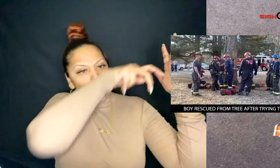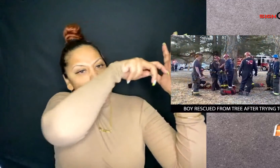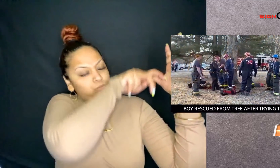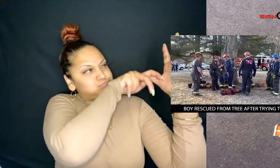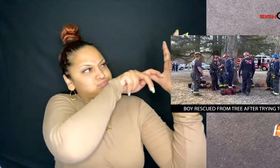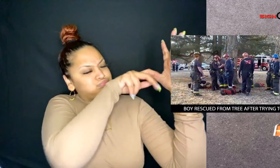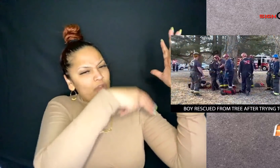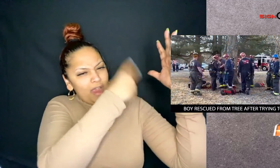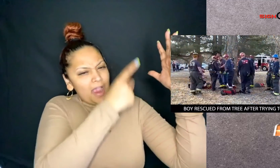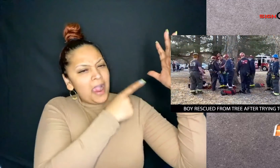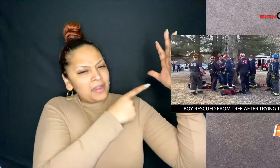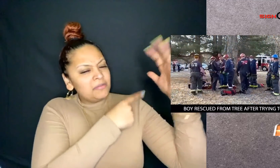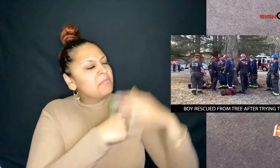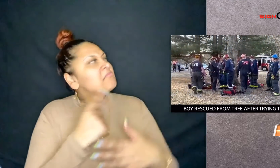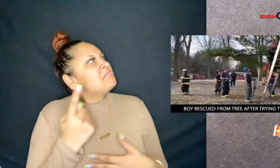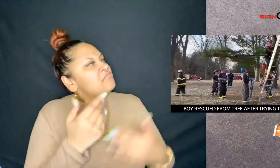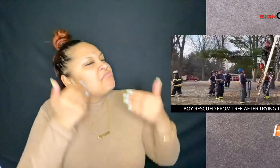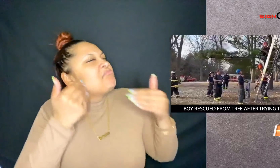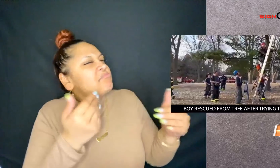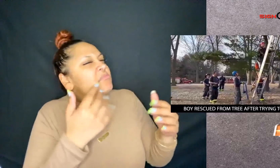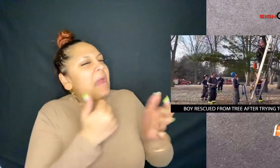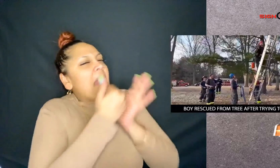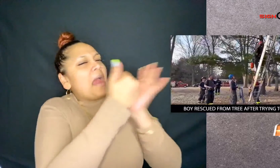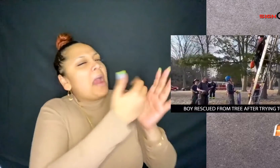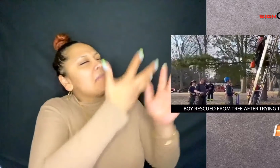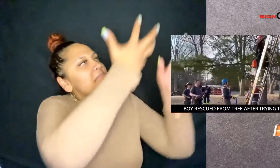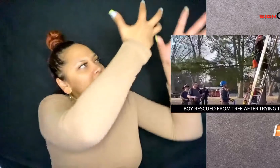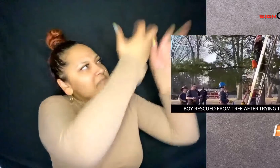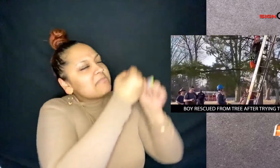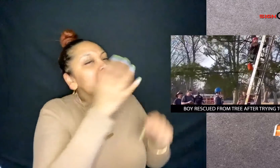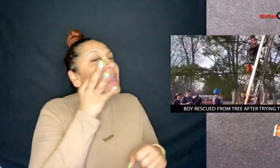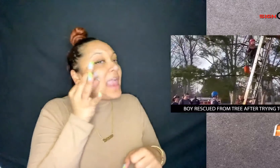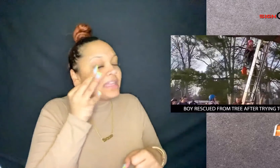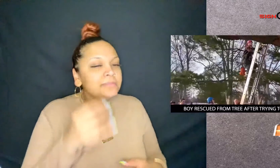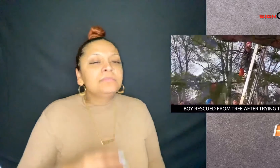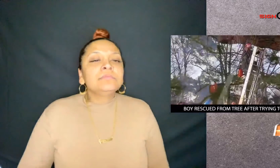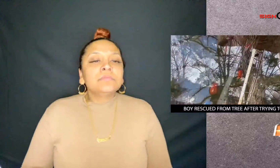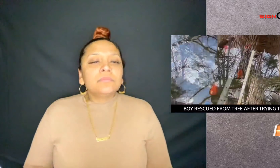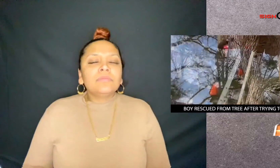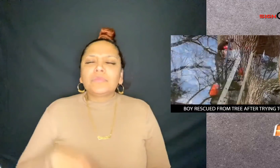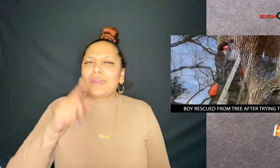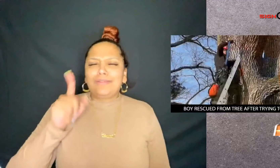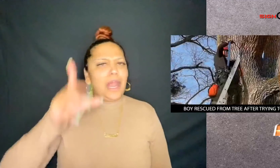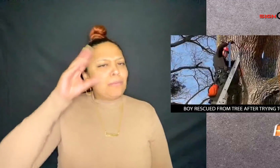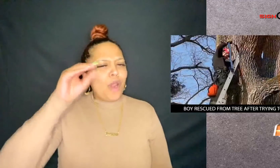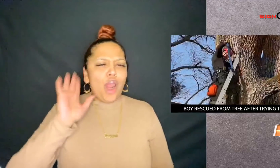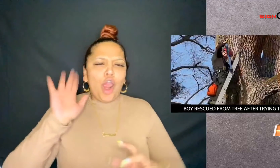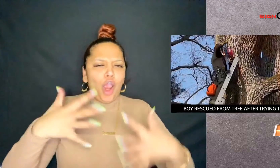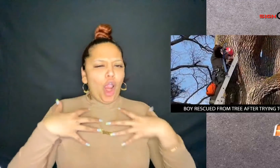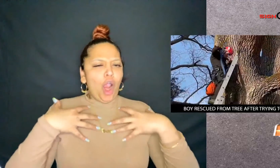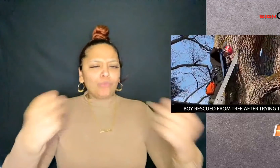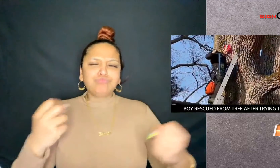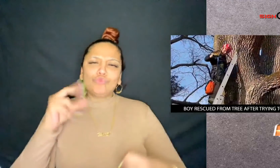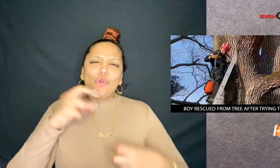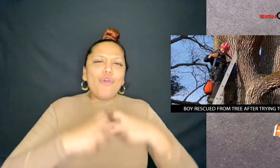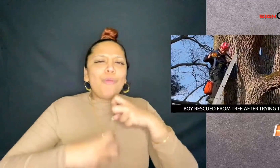and finally a teenage boy walked out on a walk in an Indianapolis park looked up and